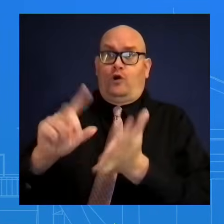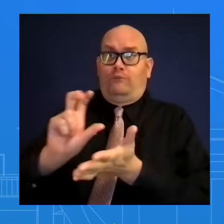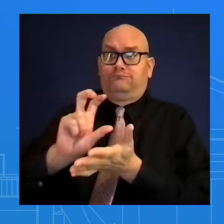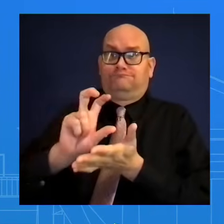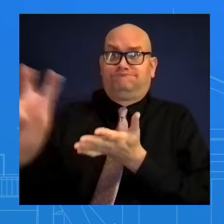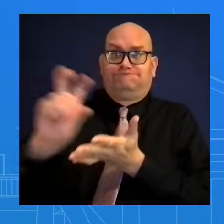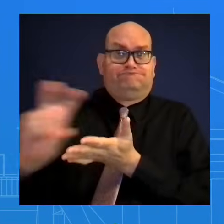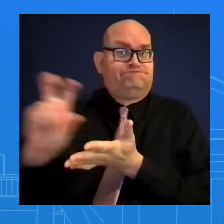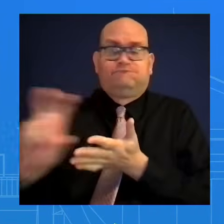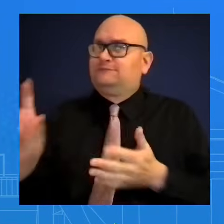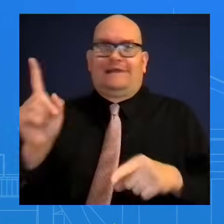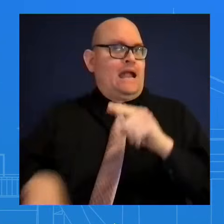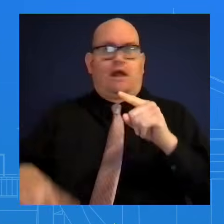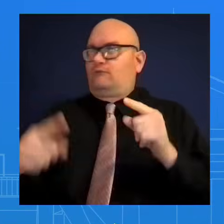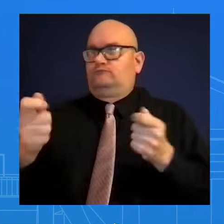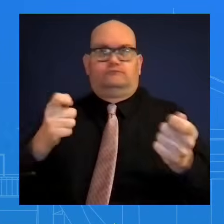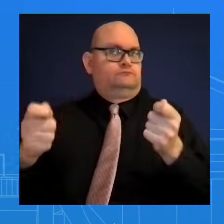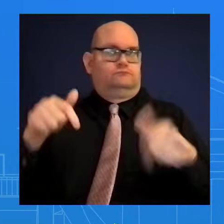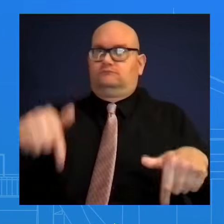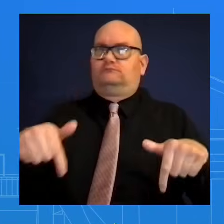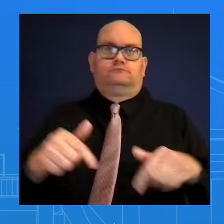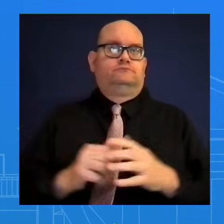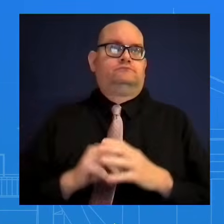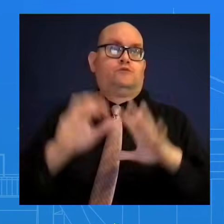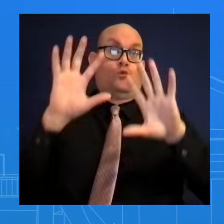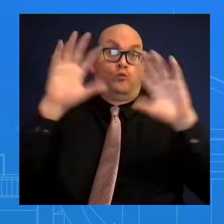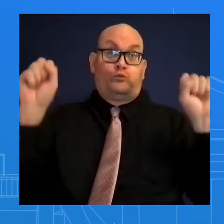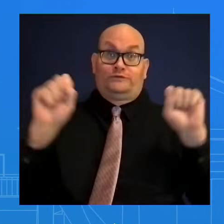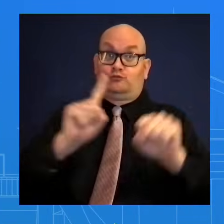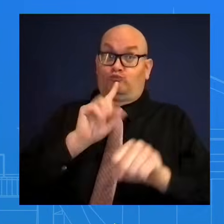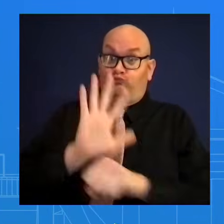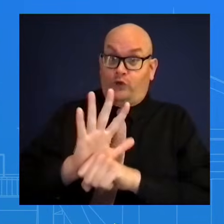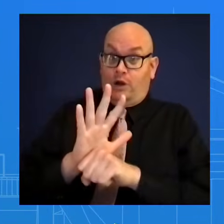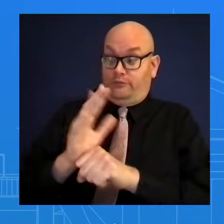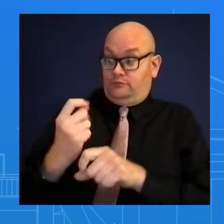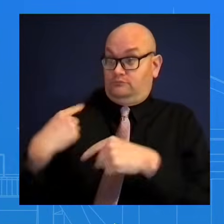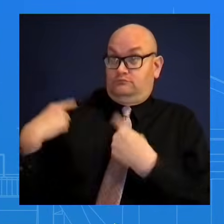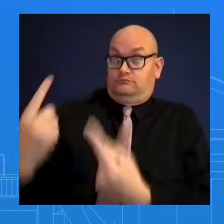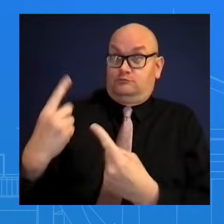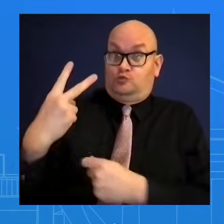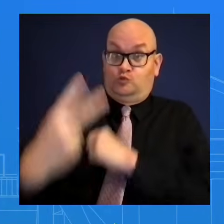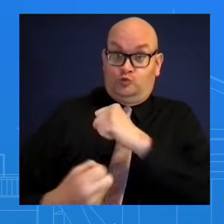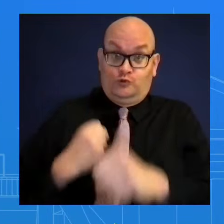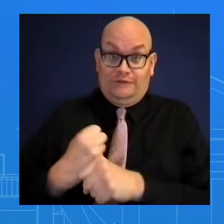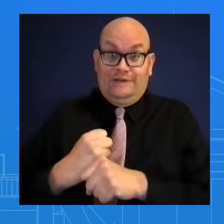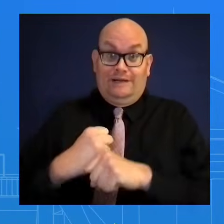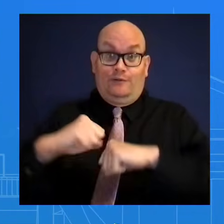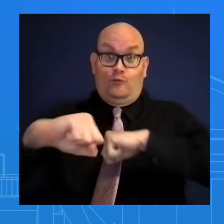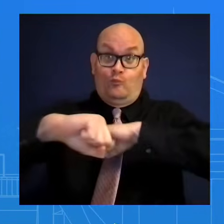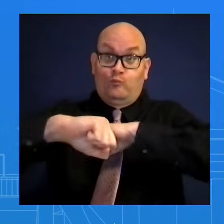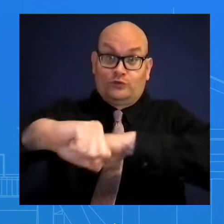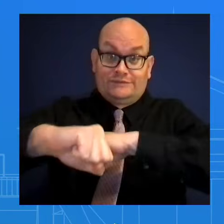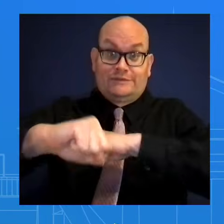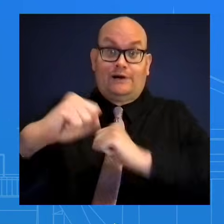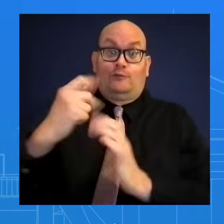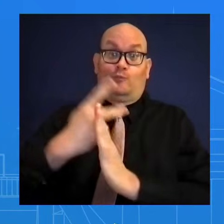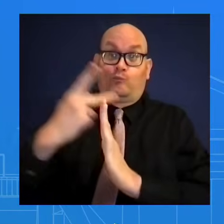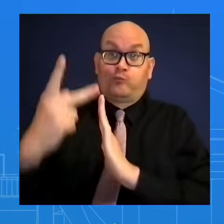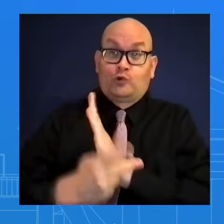It protects programs that American families need to make ends meet. So that is how we see this process moving forward.